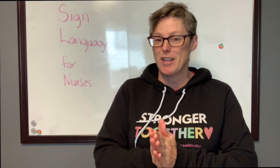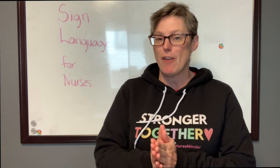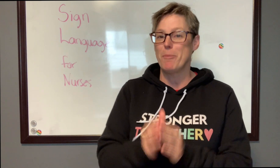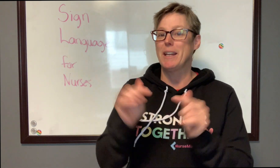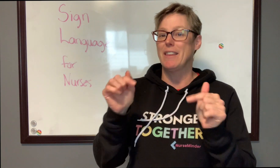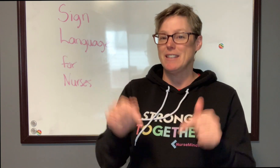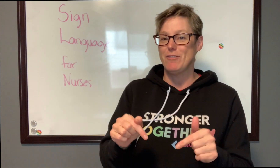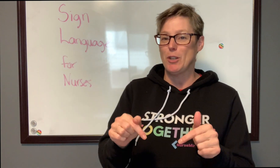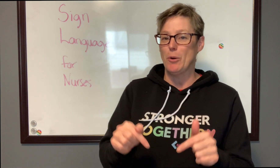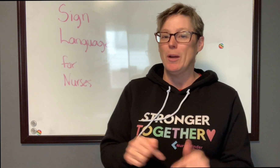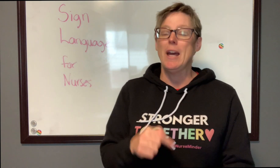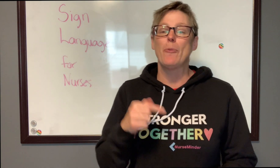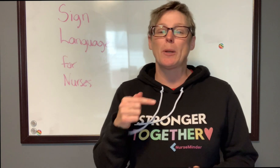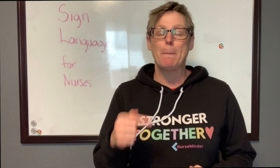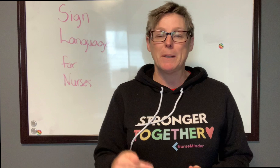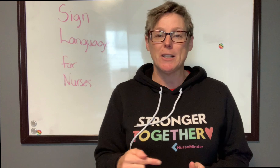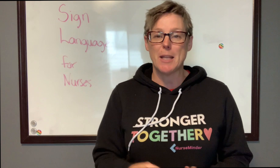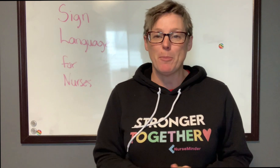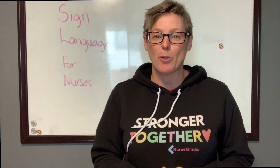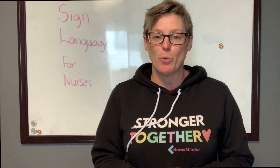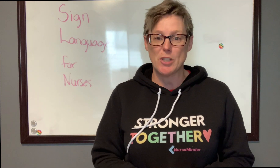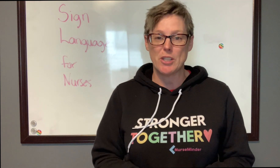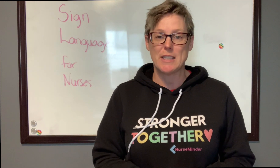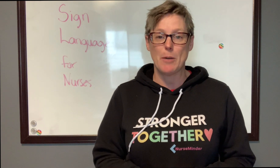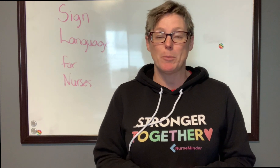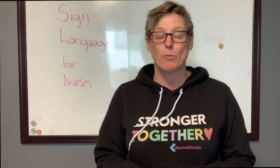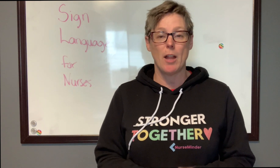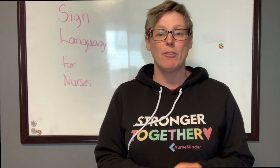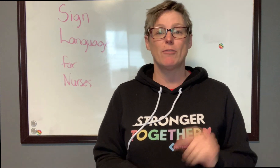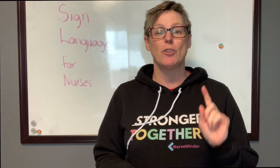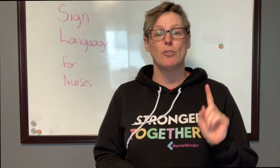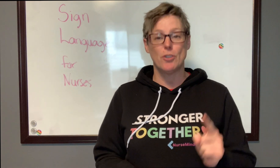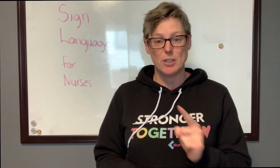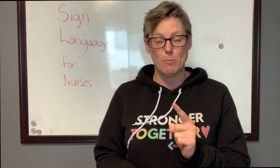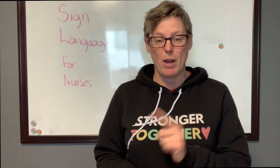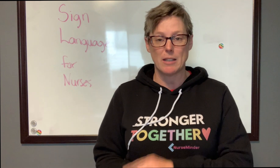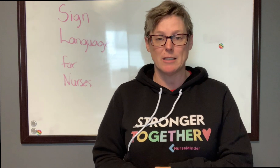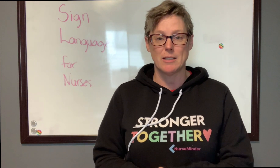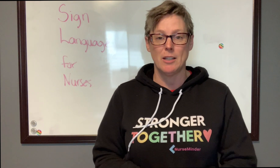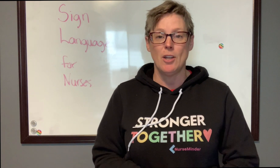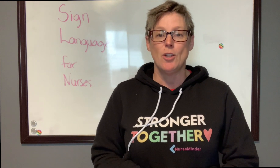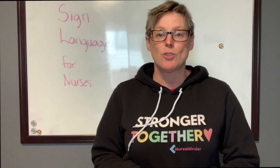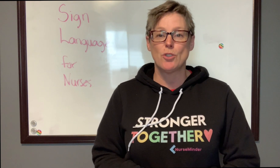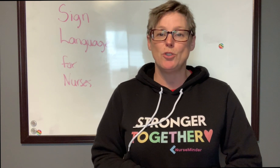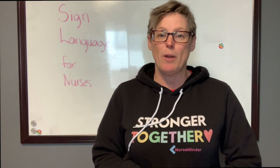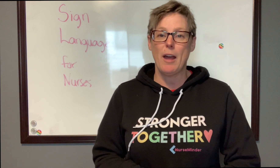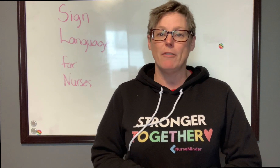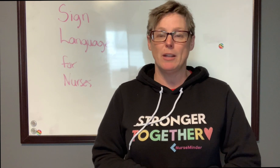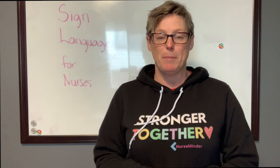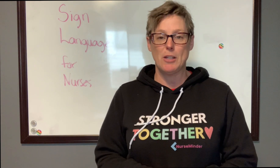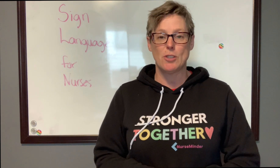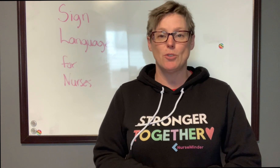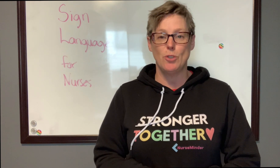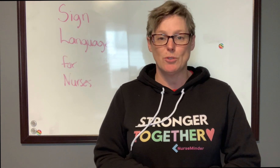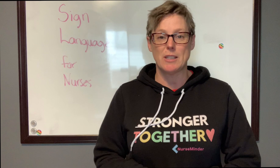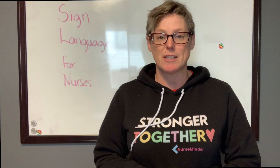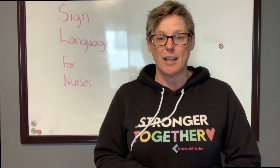alphabet in this video we're going to build up on questions that would be relevant for your nursing practice